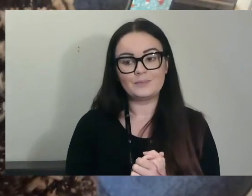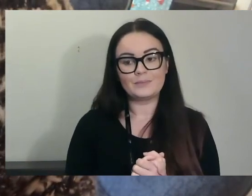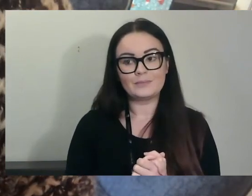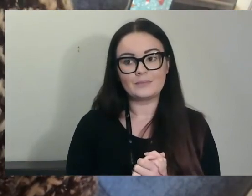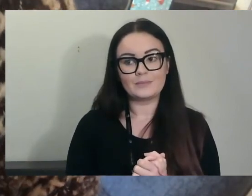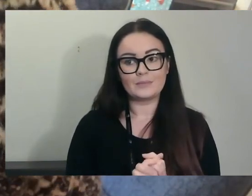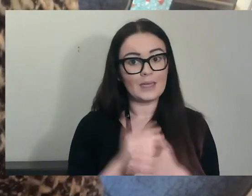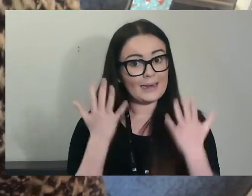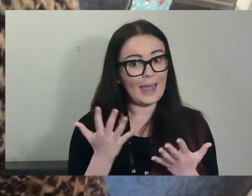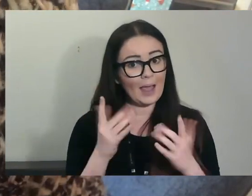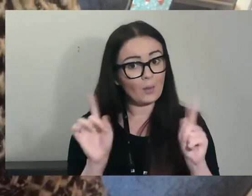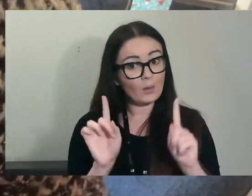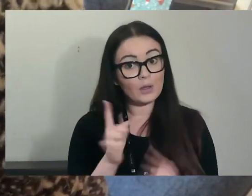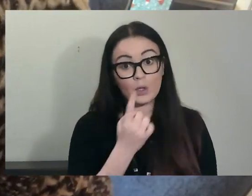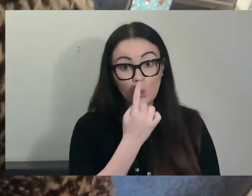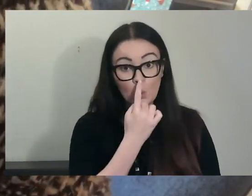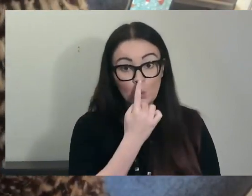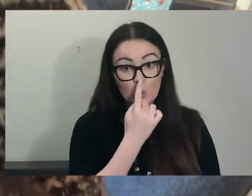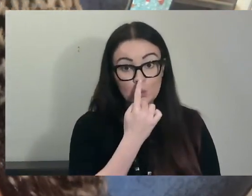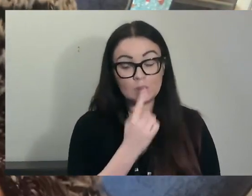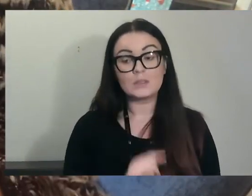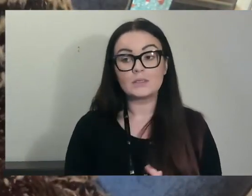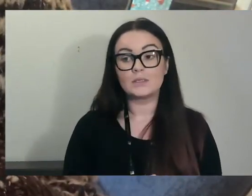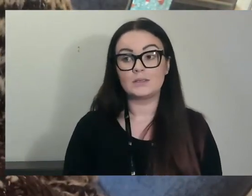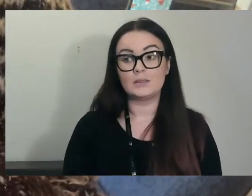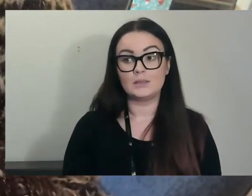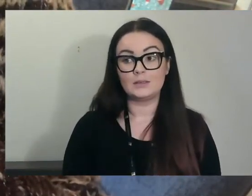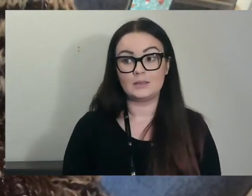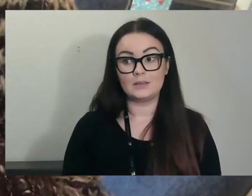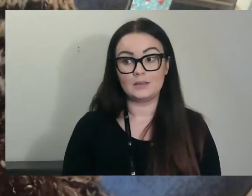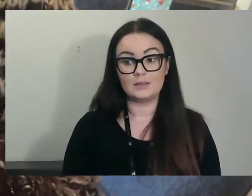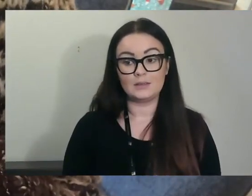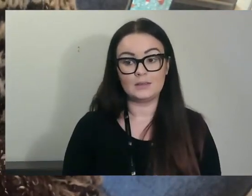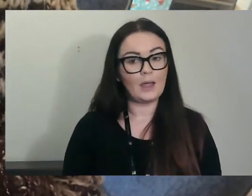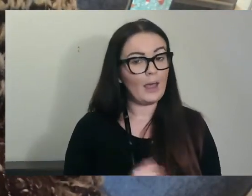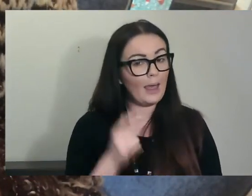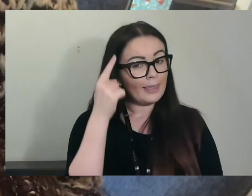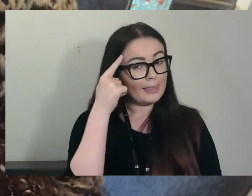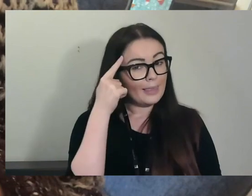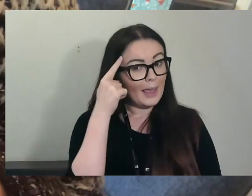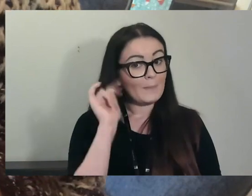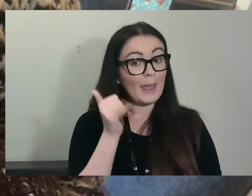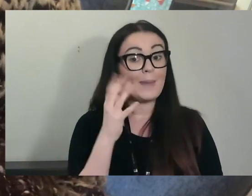I'm gonna give my teddy bear a nose I think this time I'm going to give my teddy bear